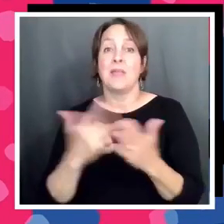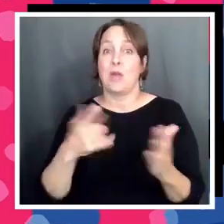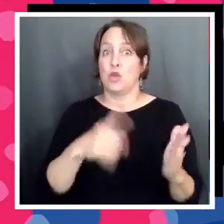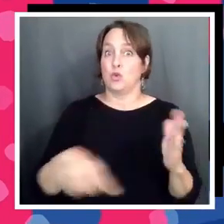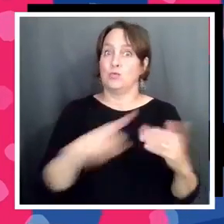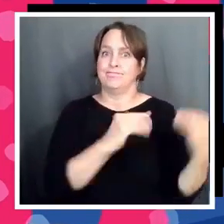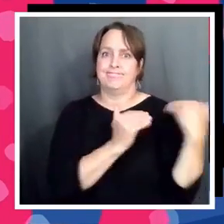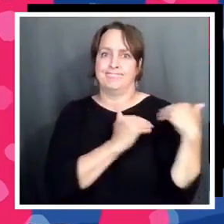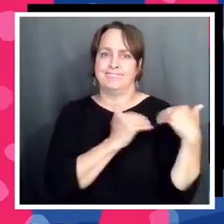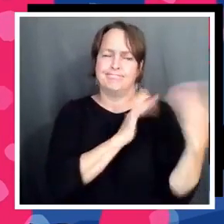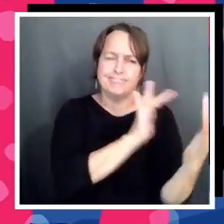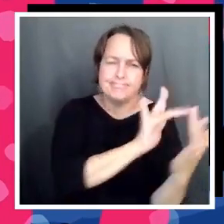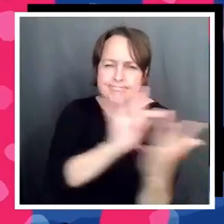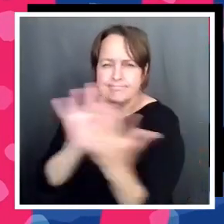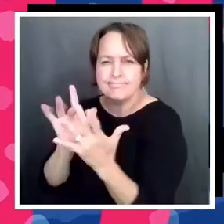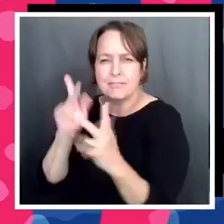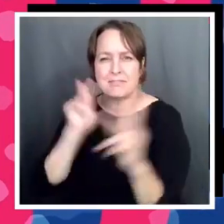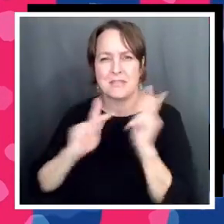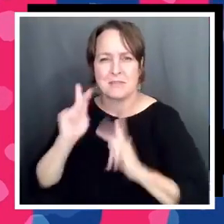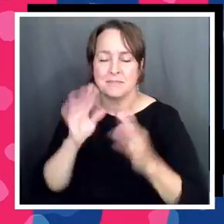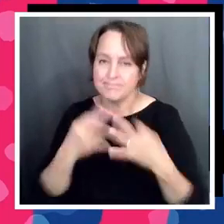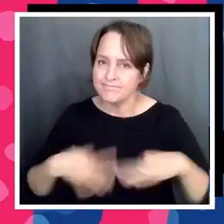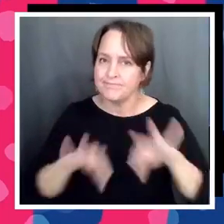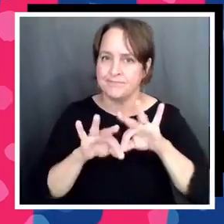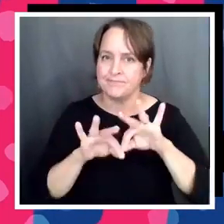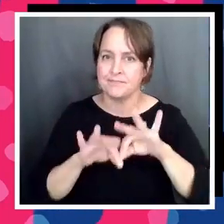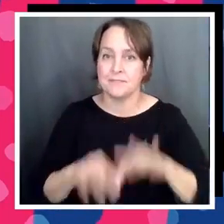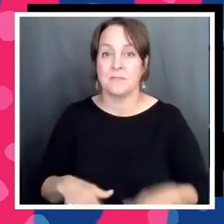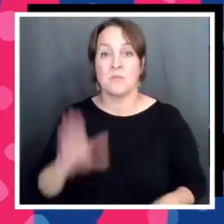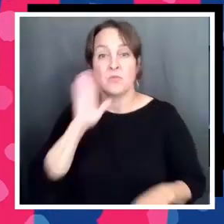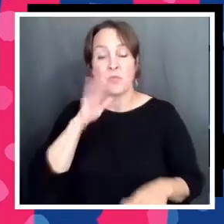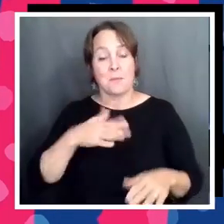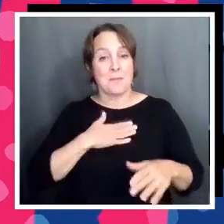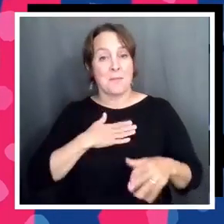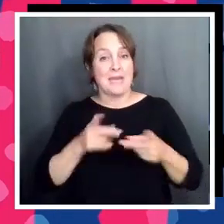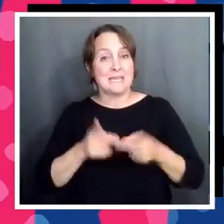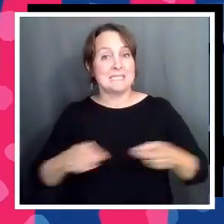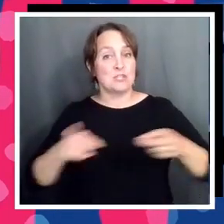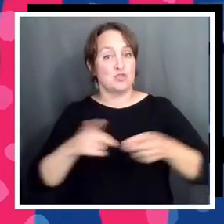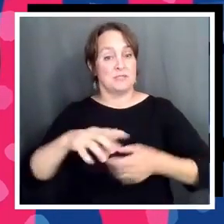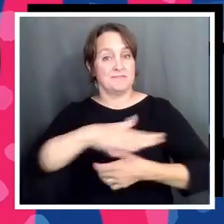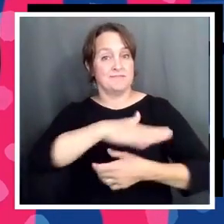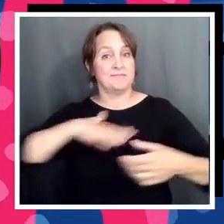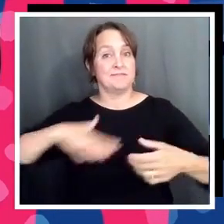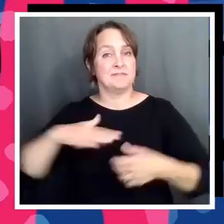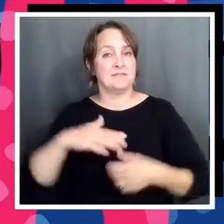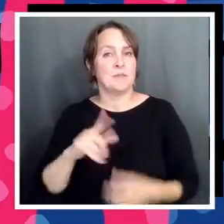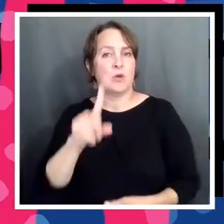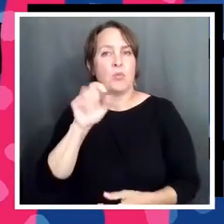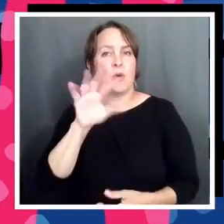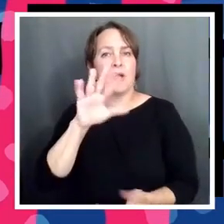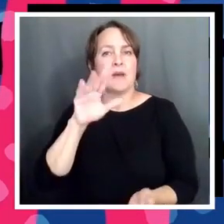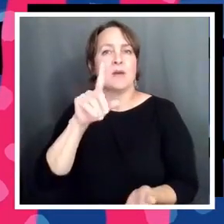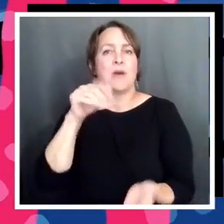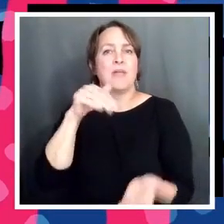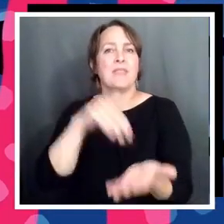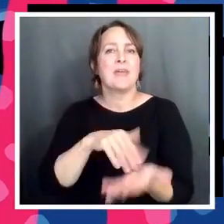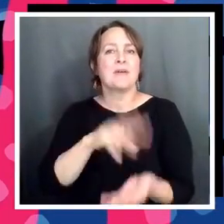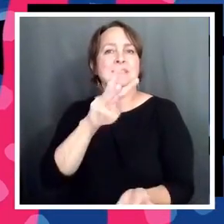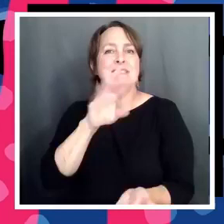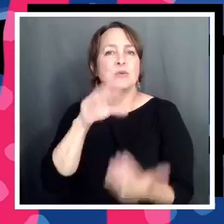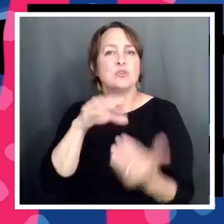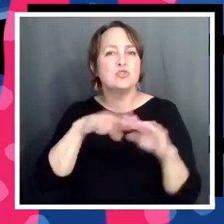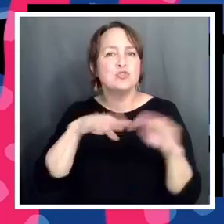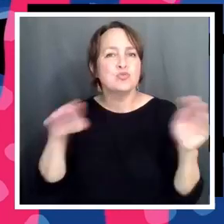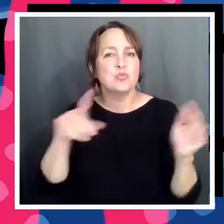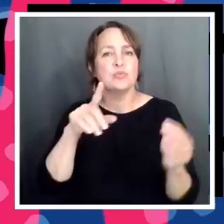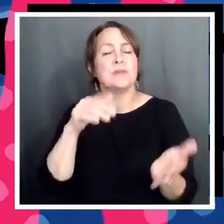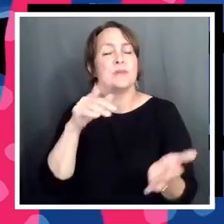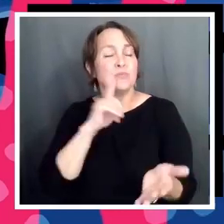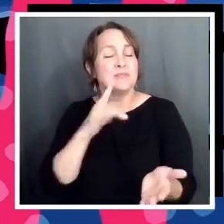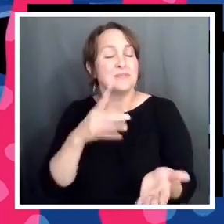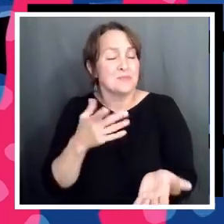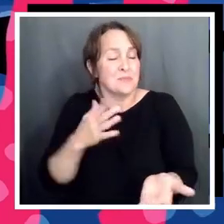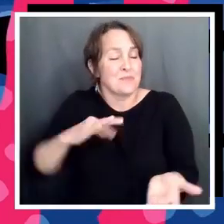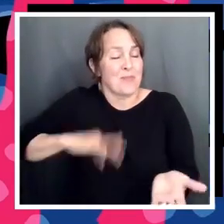THAT IS WHY OUR OUTREACH